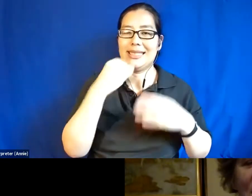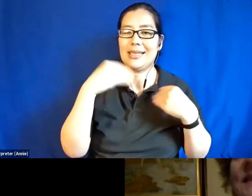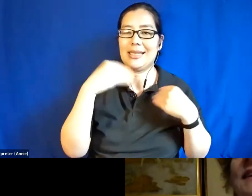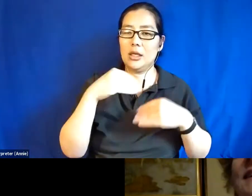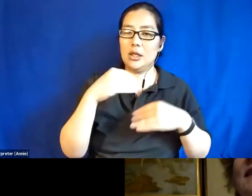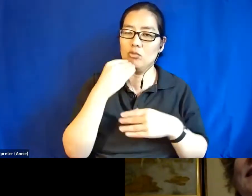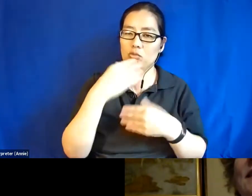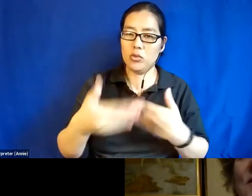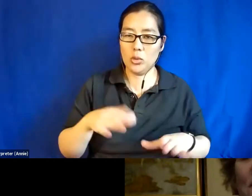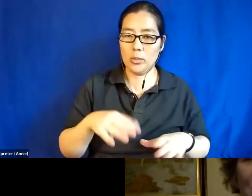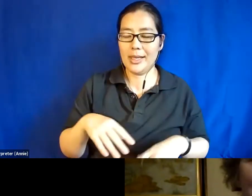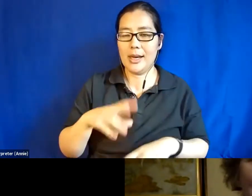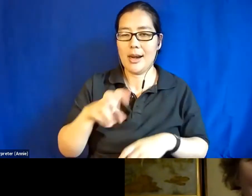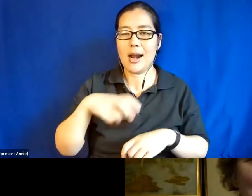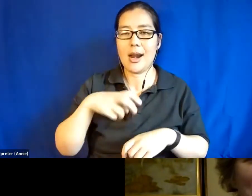in the sort of latis h evening.